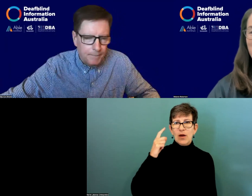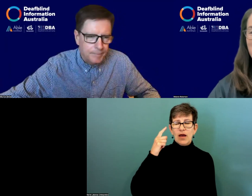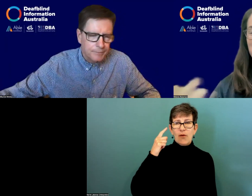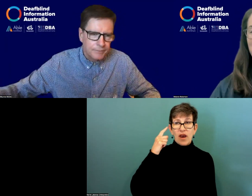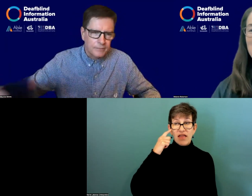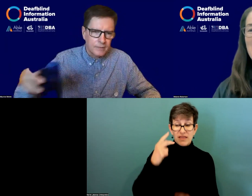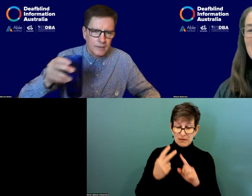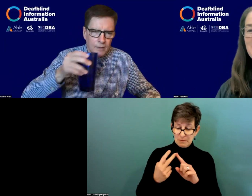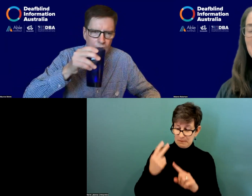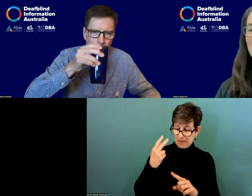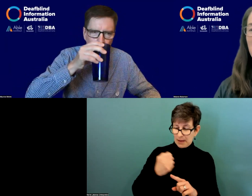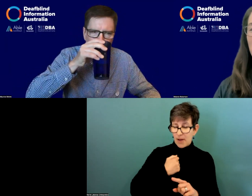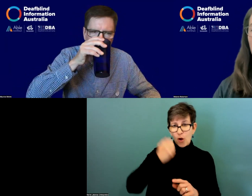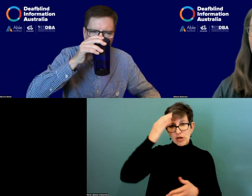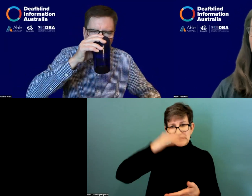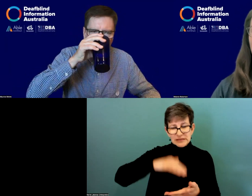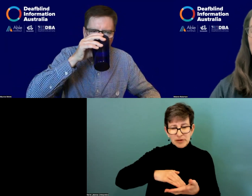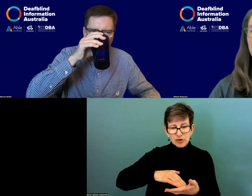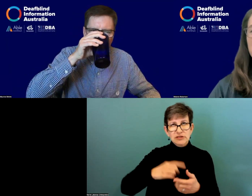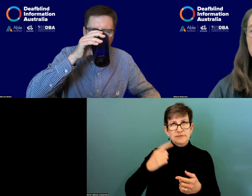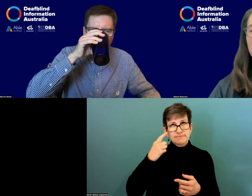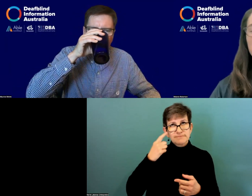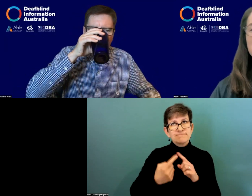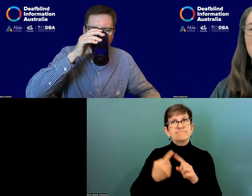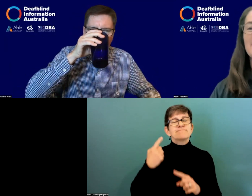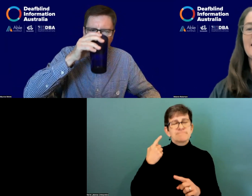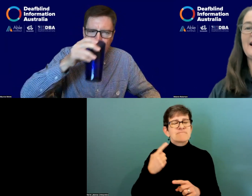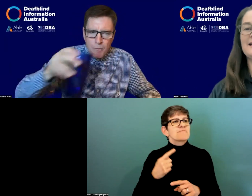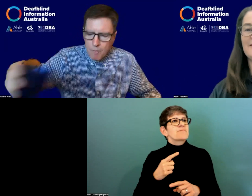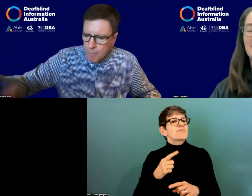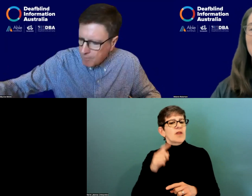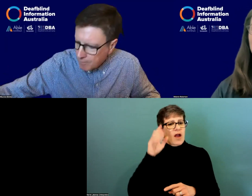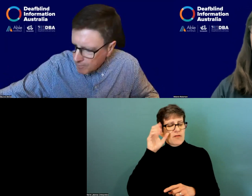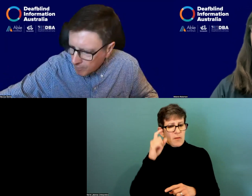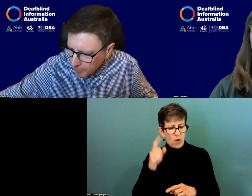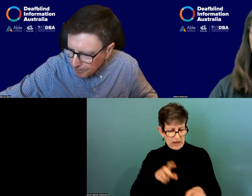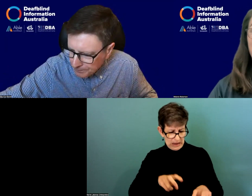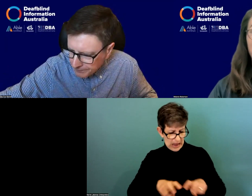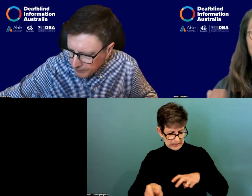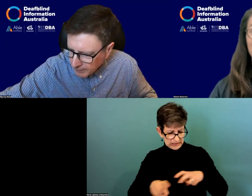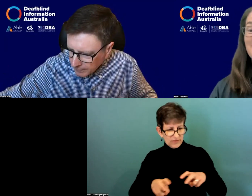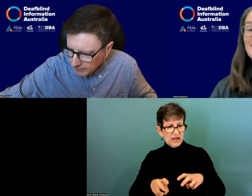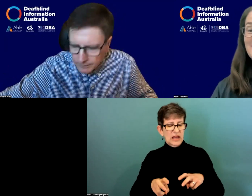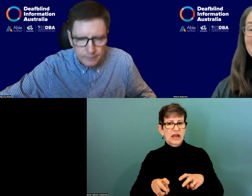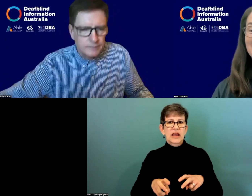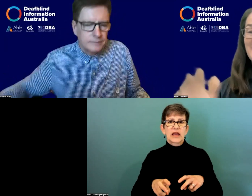I remember a time when we were sharing an activity and we did finish it.